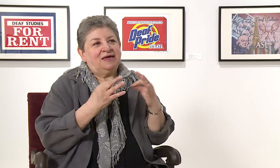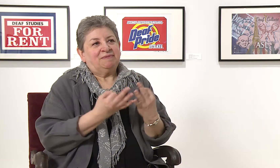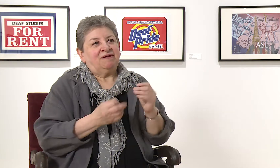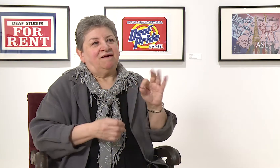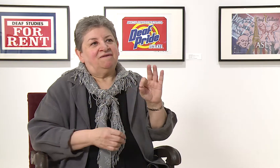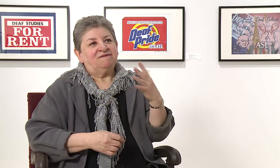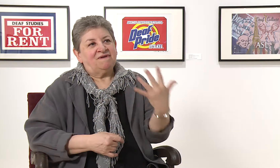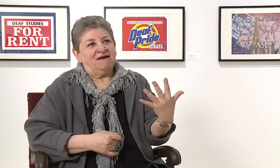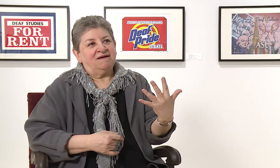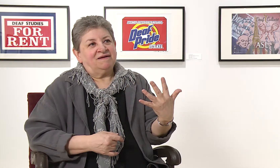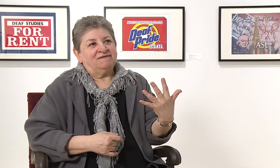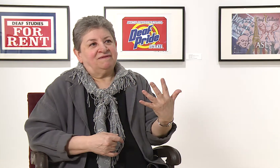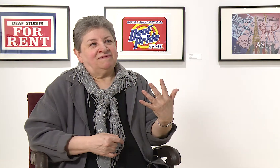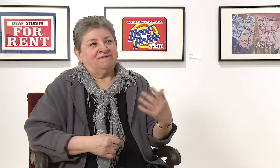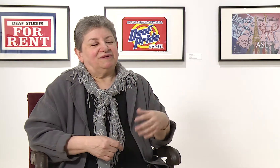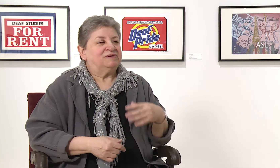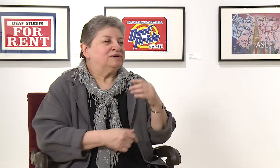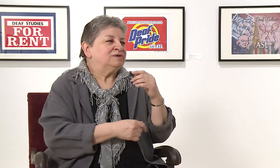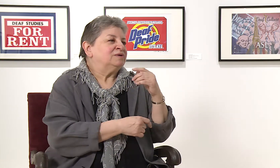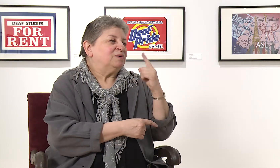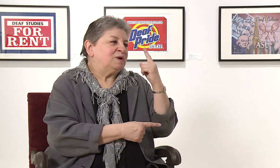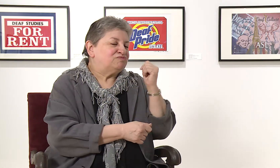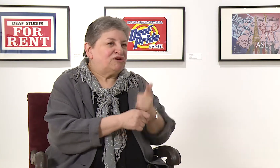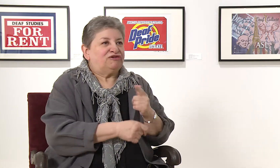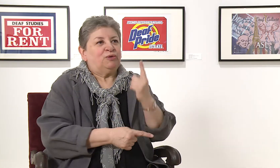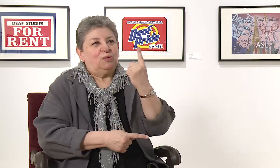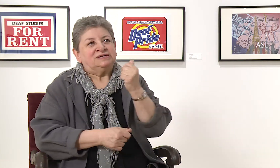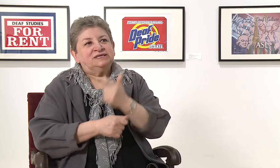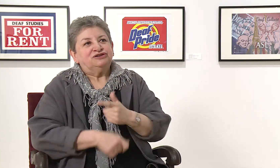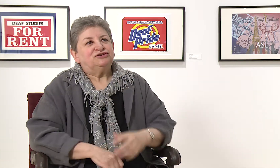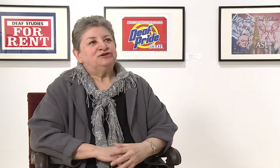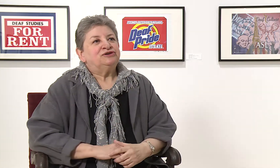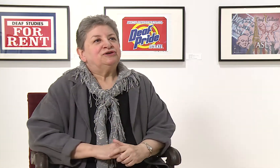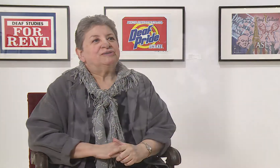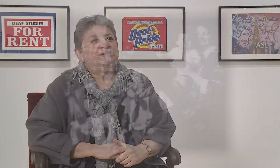I grew up in a hearing family of 5 with one brother and one sister.